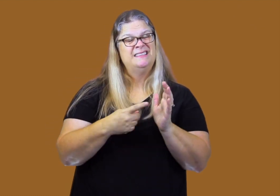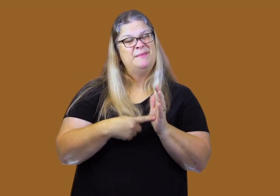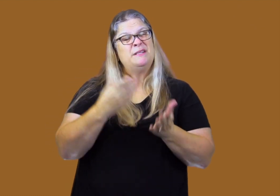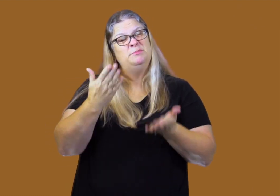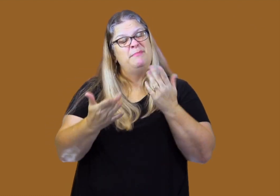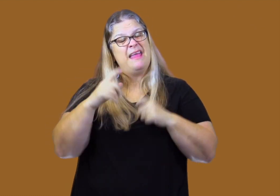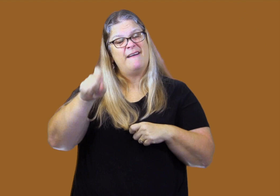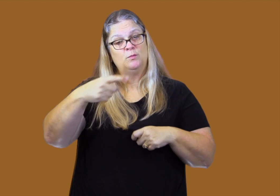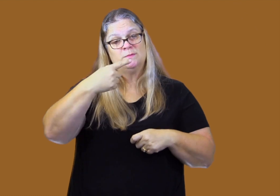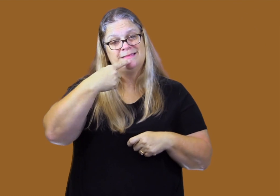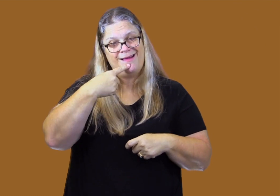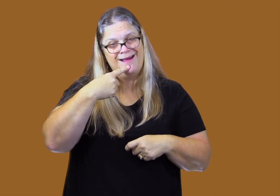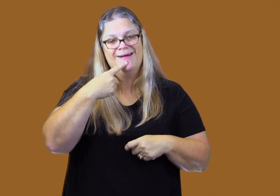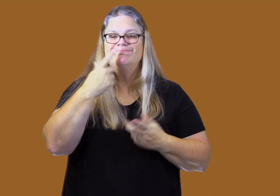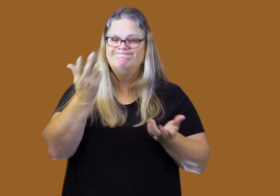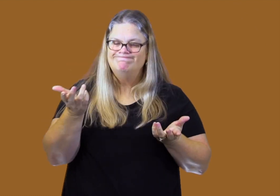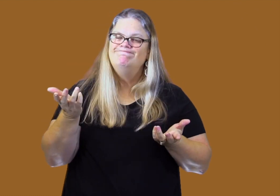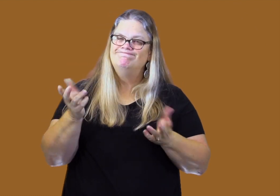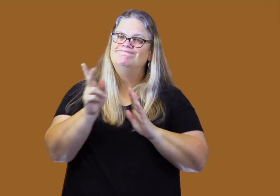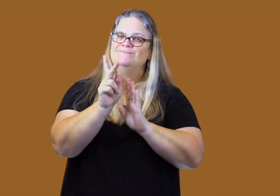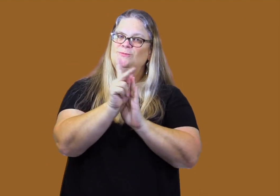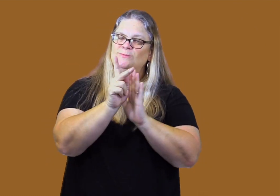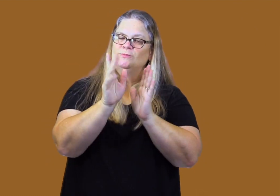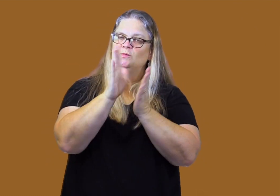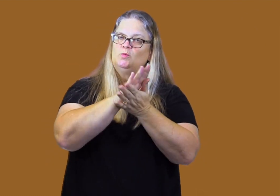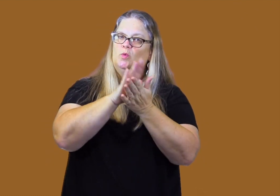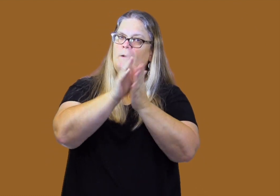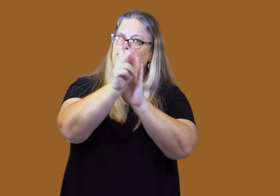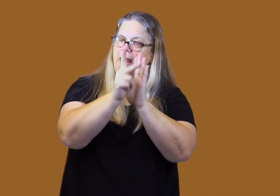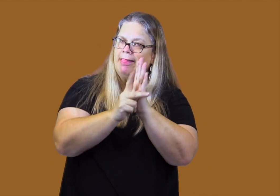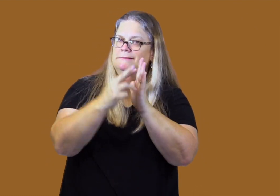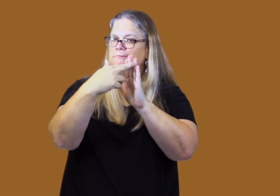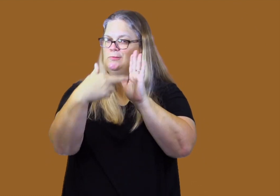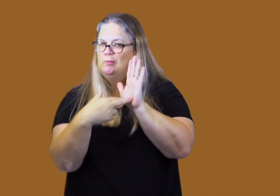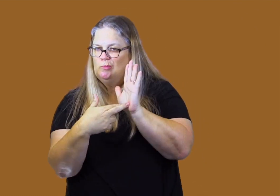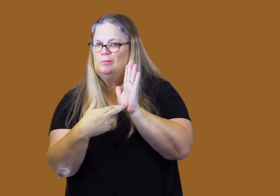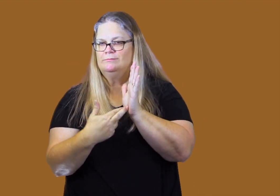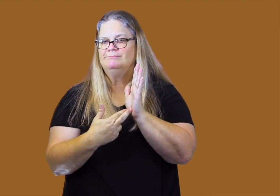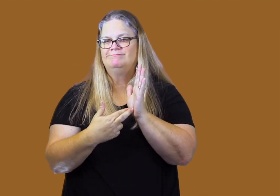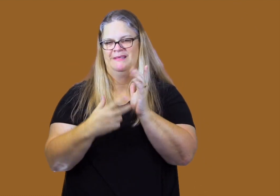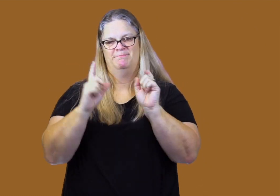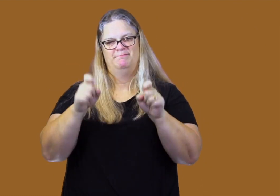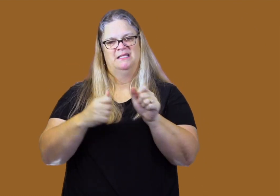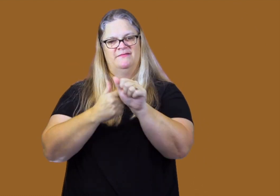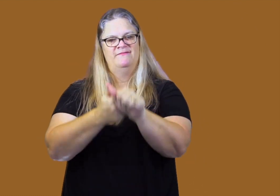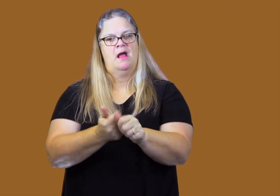Sometimes you may have to say, school policy or school regulations require you to do this